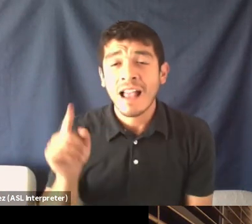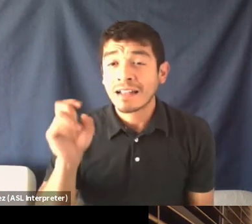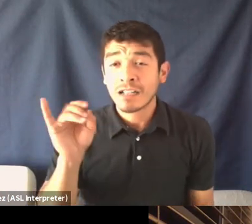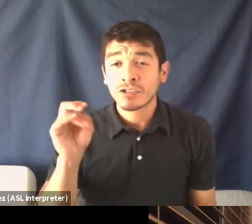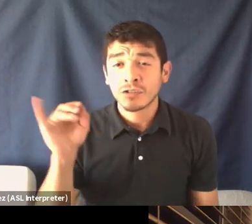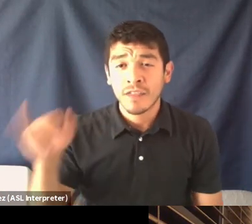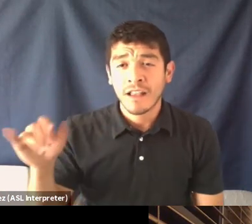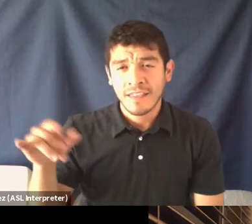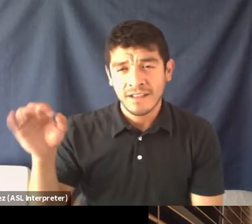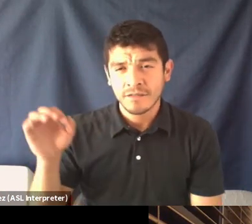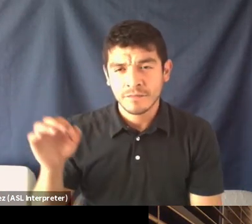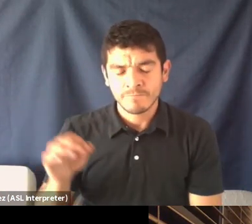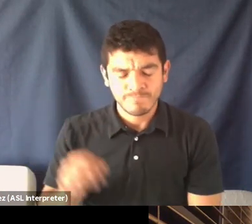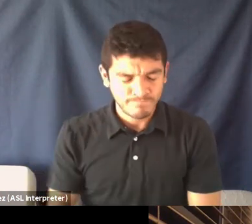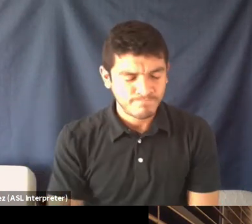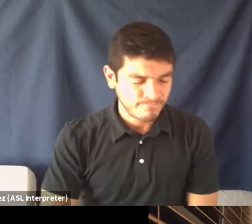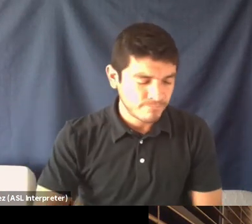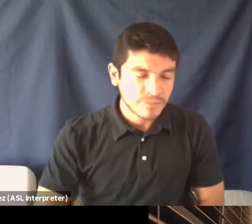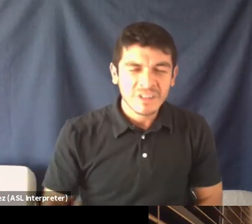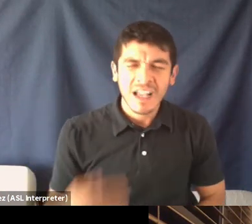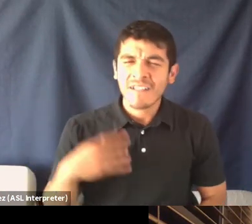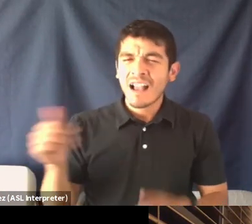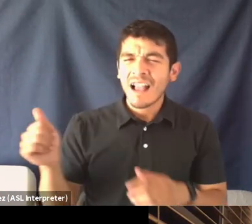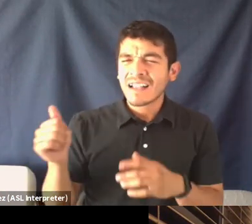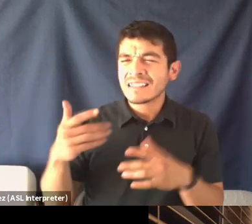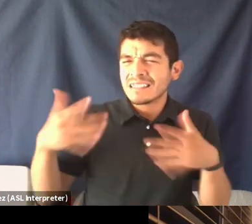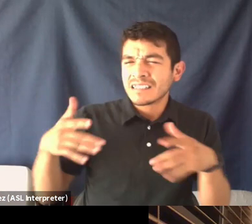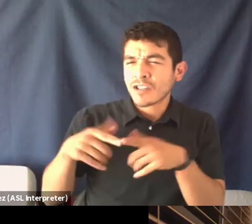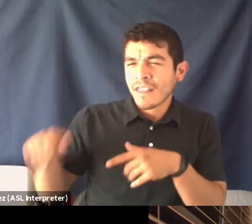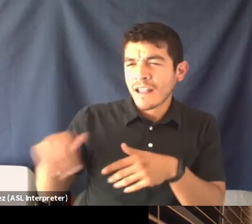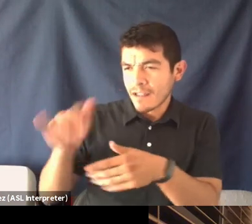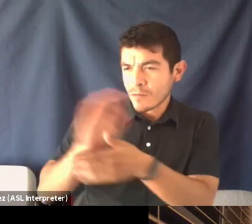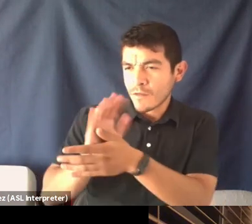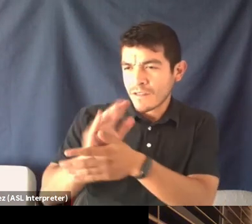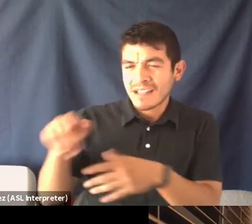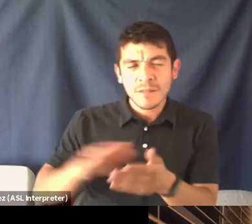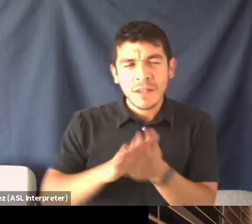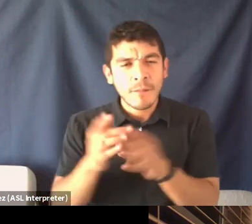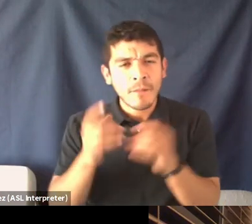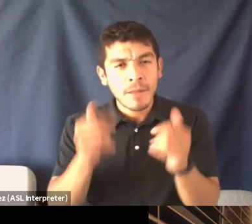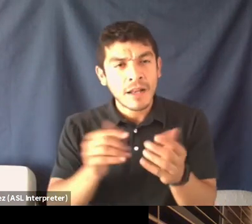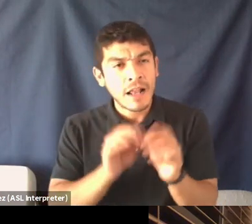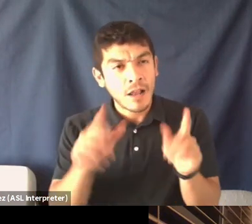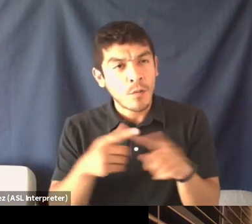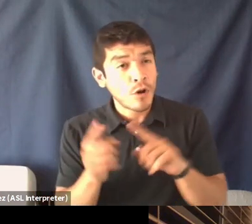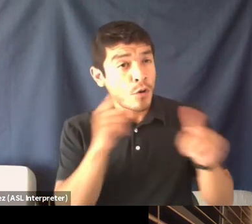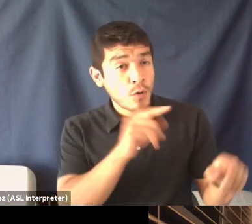And I think me, what became very awesome it became immediately clear when we were first were going to the villages was that,